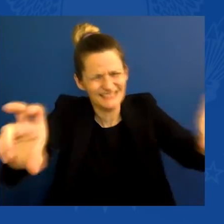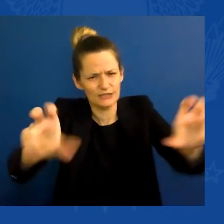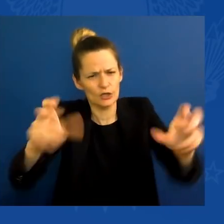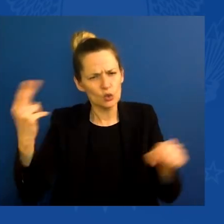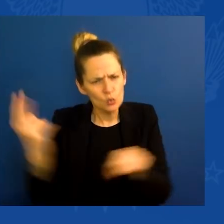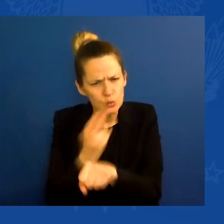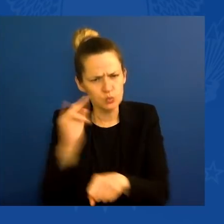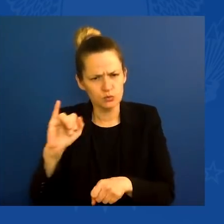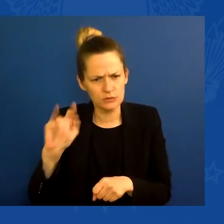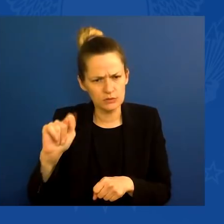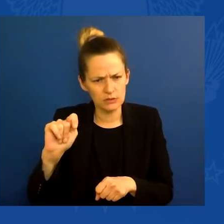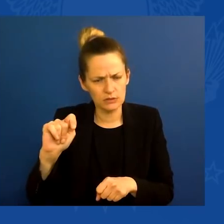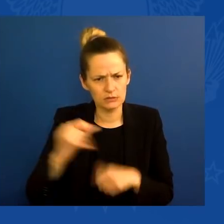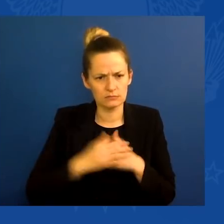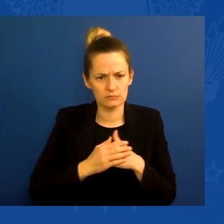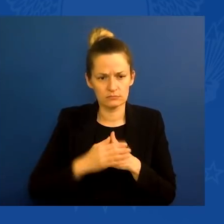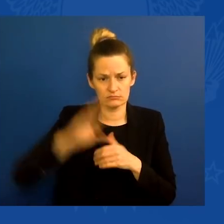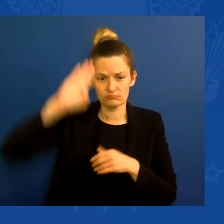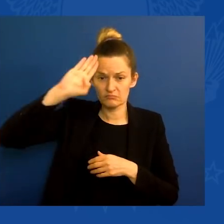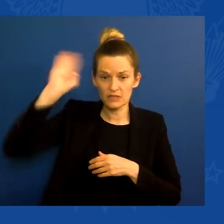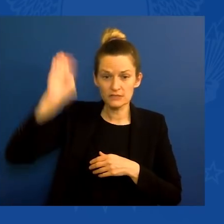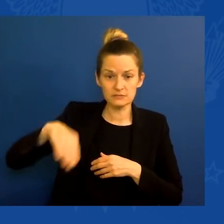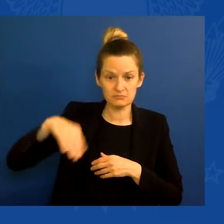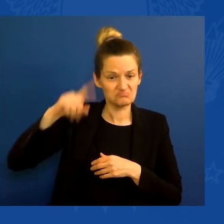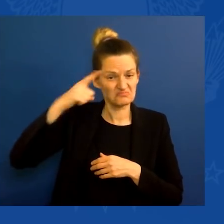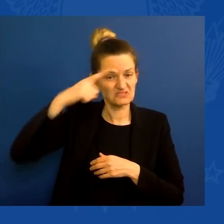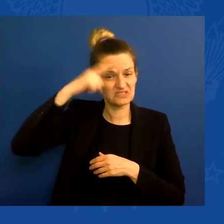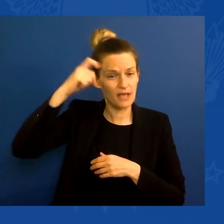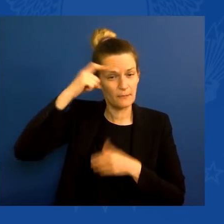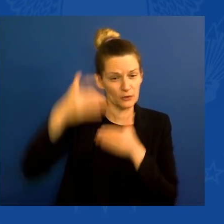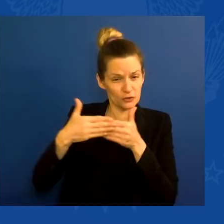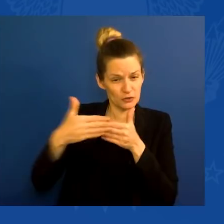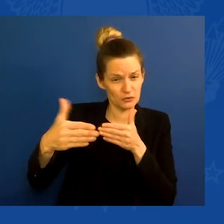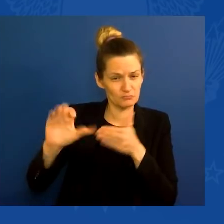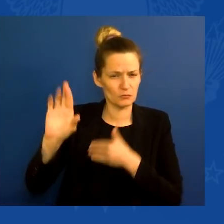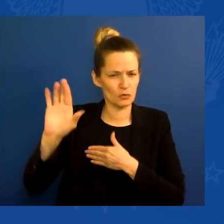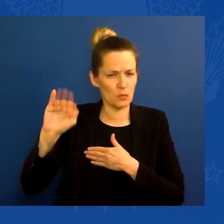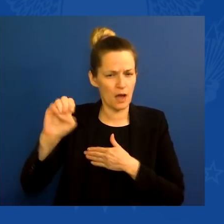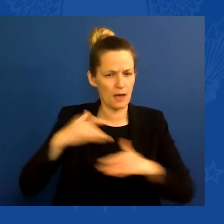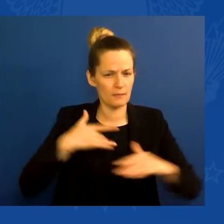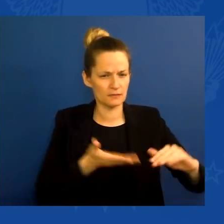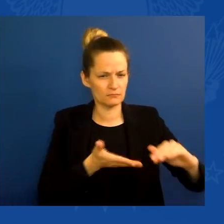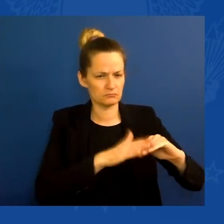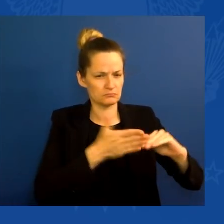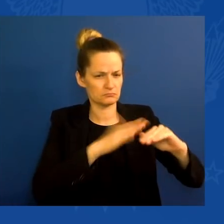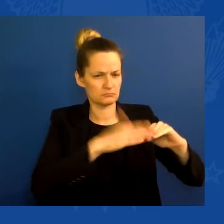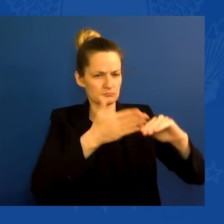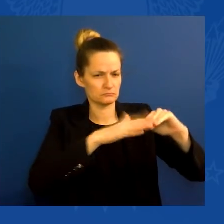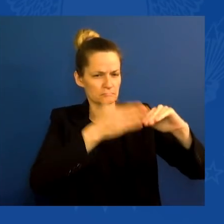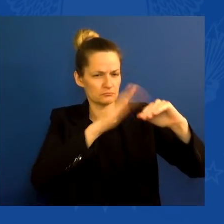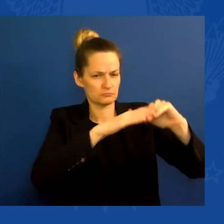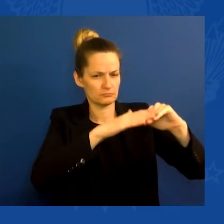And this Rescue funding for police is part of a comprehensive strategy to combat violence in America.